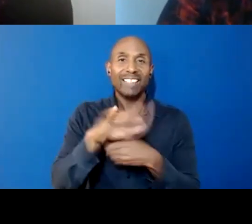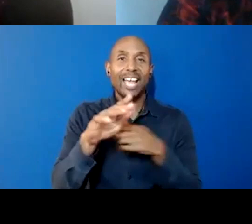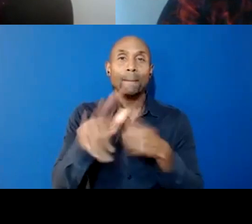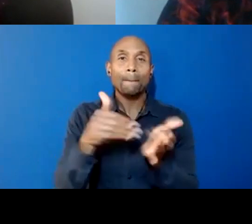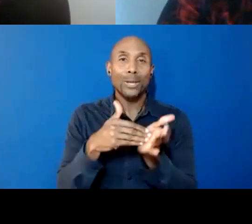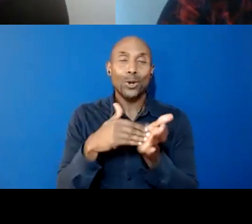opportunity.